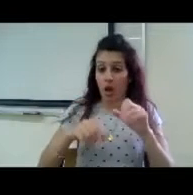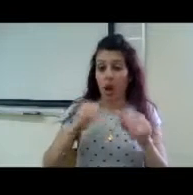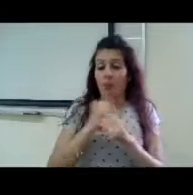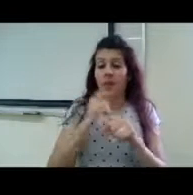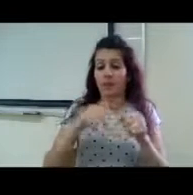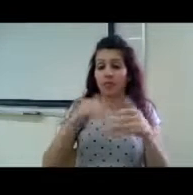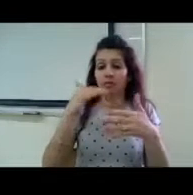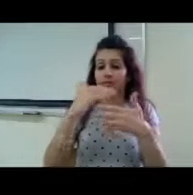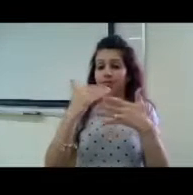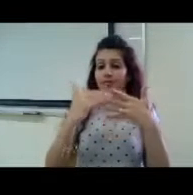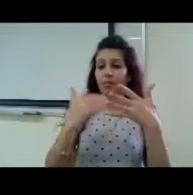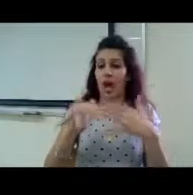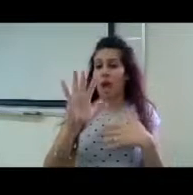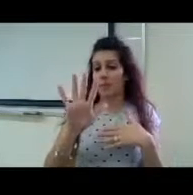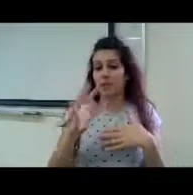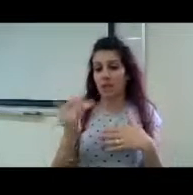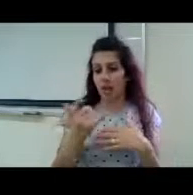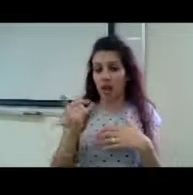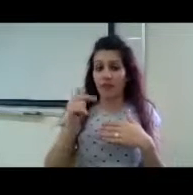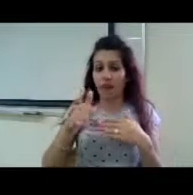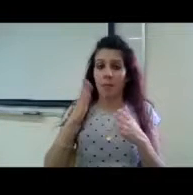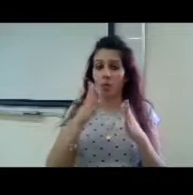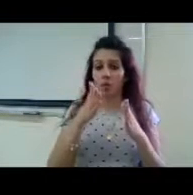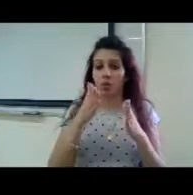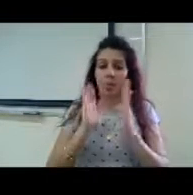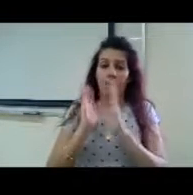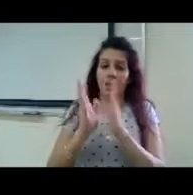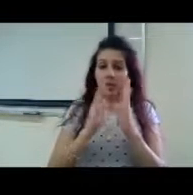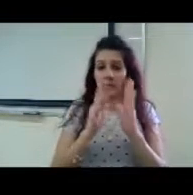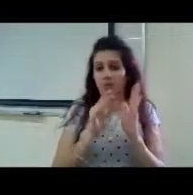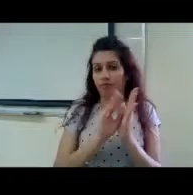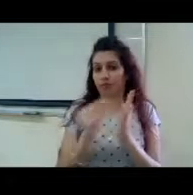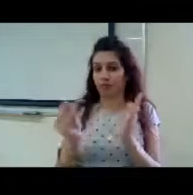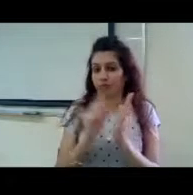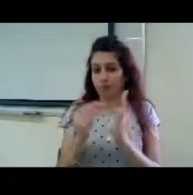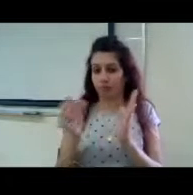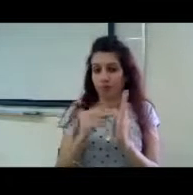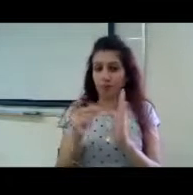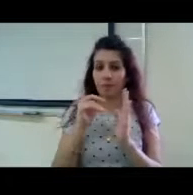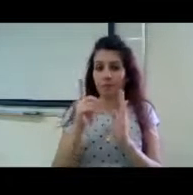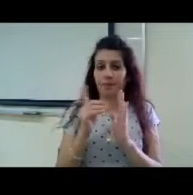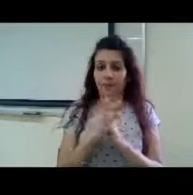having a much stronger health and a stronger focus on mental health and the